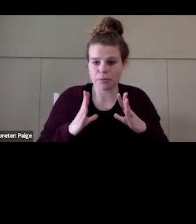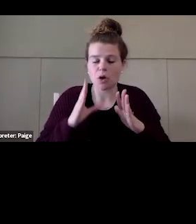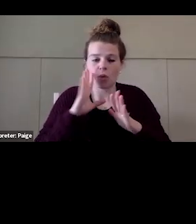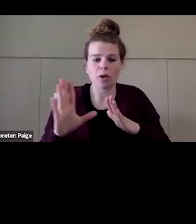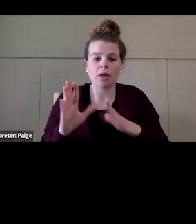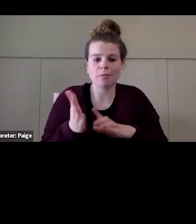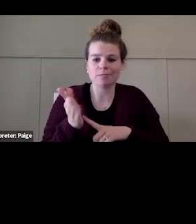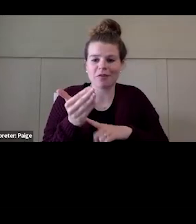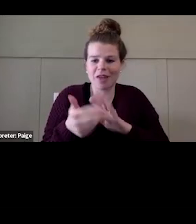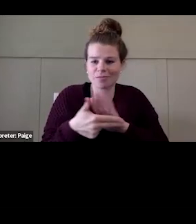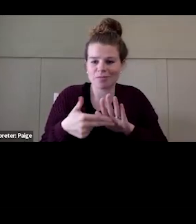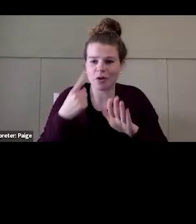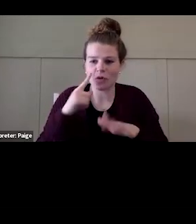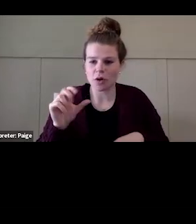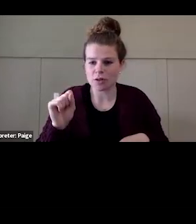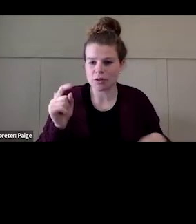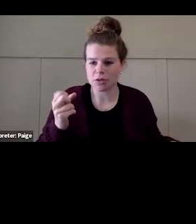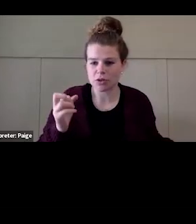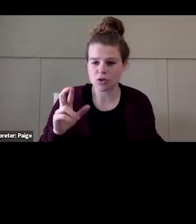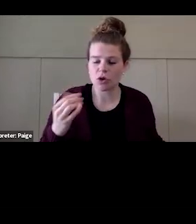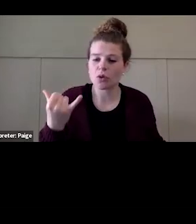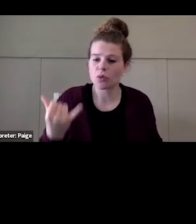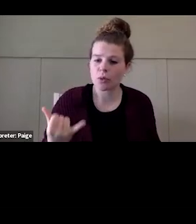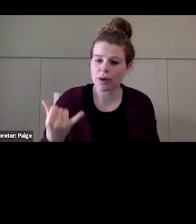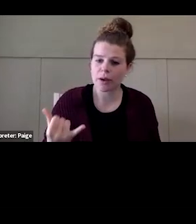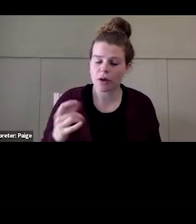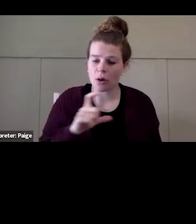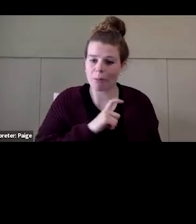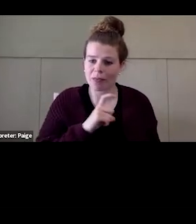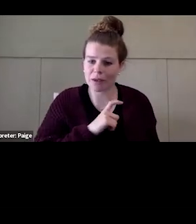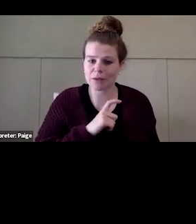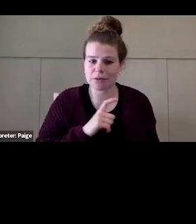And right now we are dispatched by the police dispatchers.